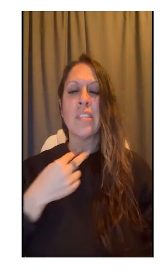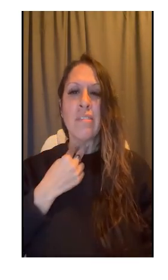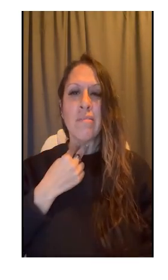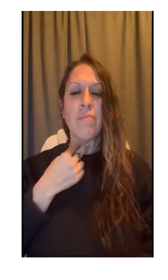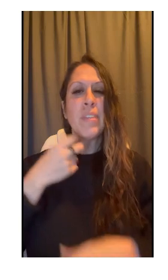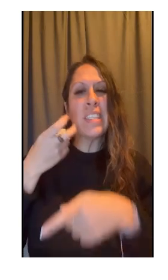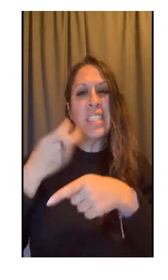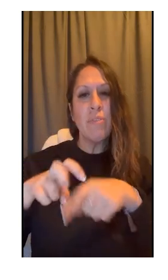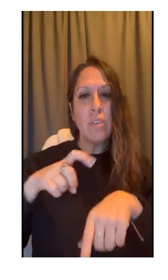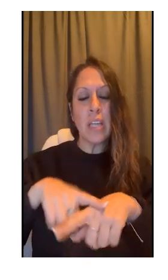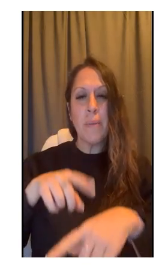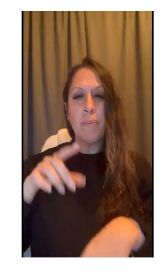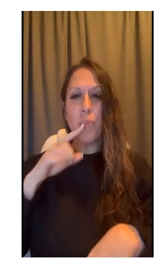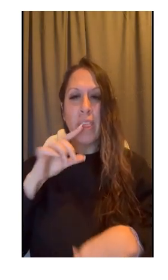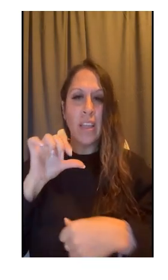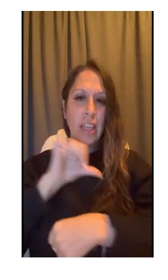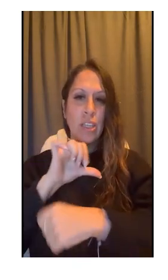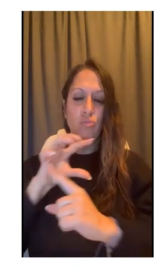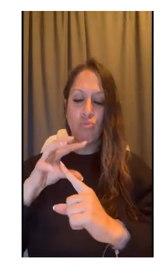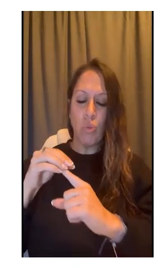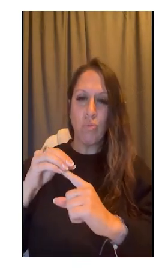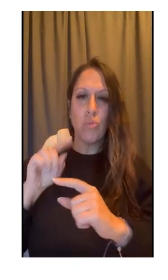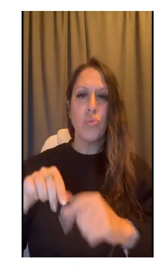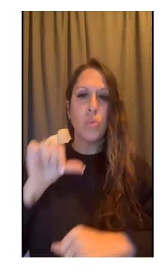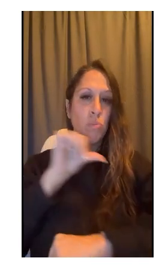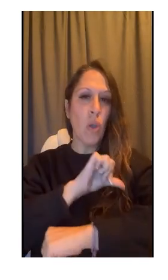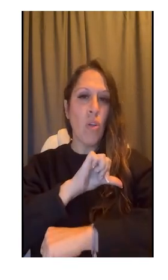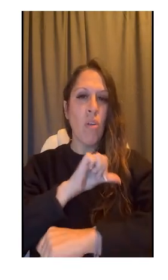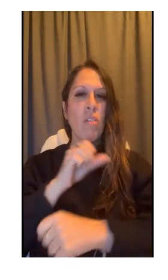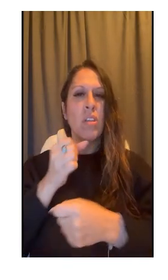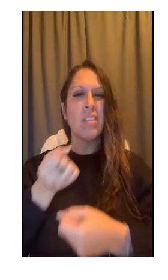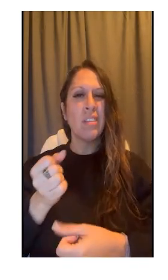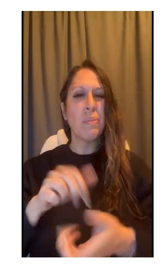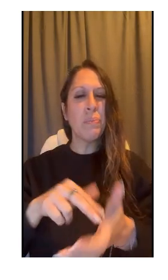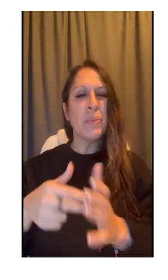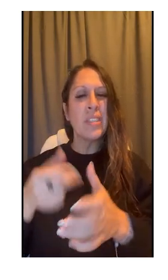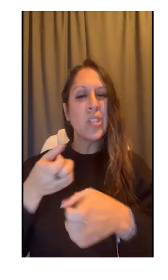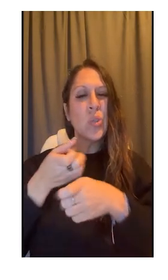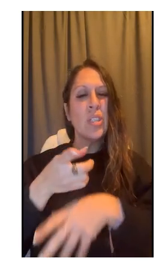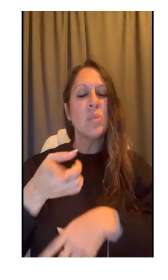and therefore they can swallow more air, which might contribute To gassiness and reflux.